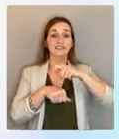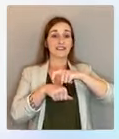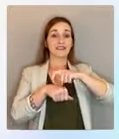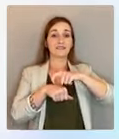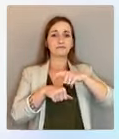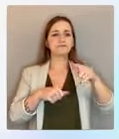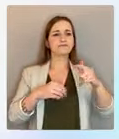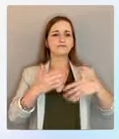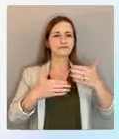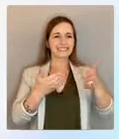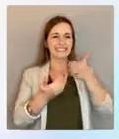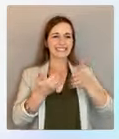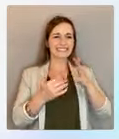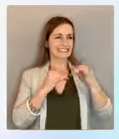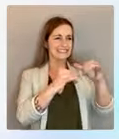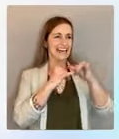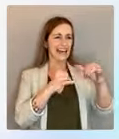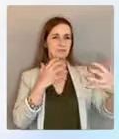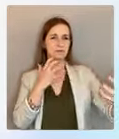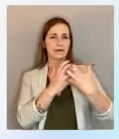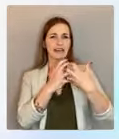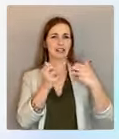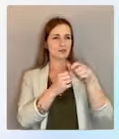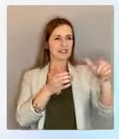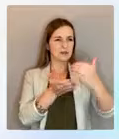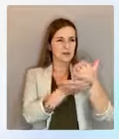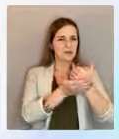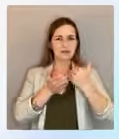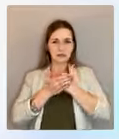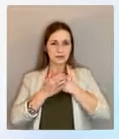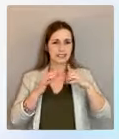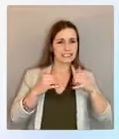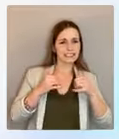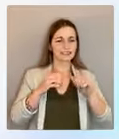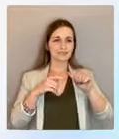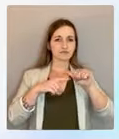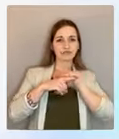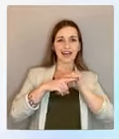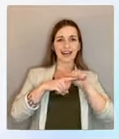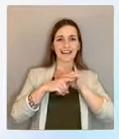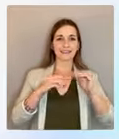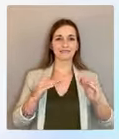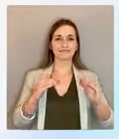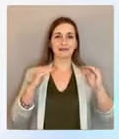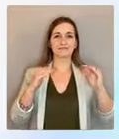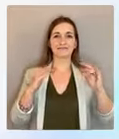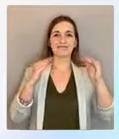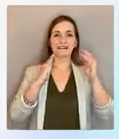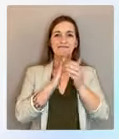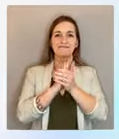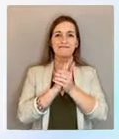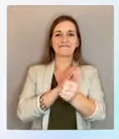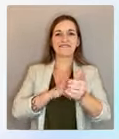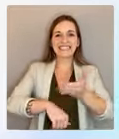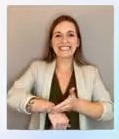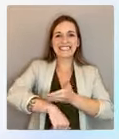who also just got the game, who are at the same skill level as you. As you practice, you get better at the game,